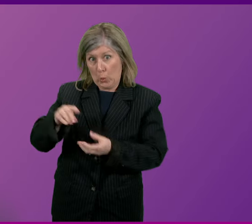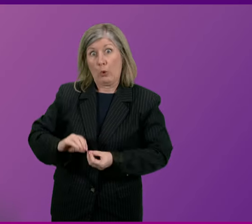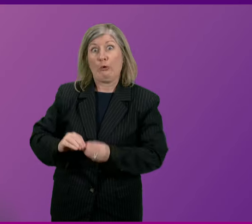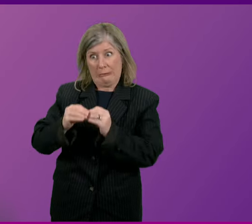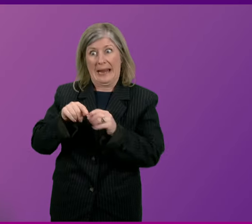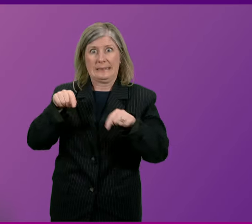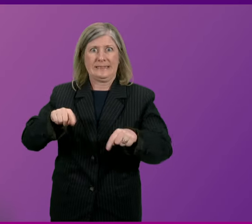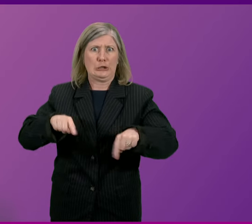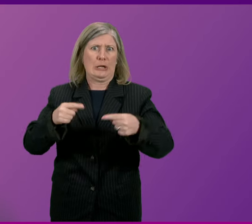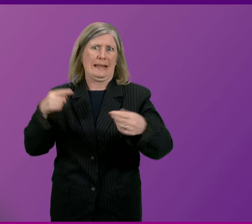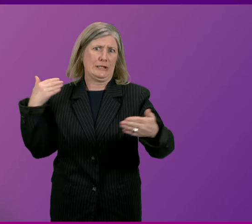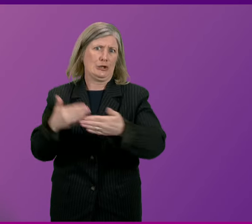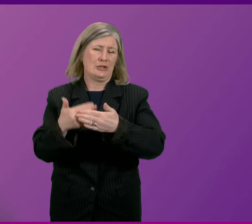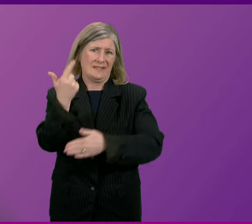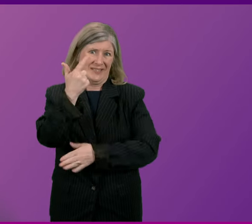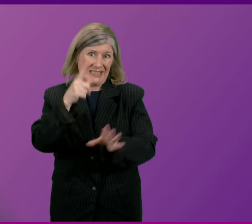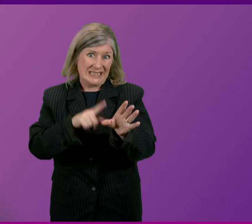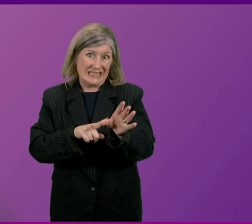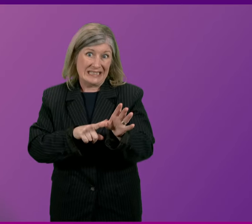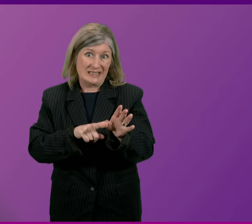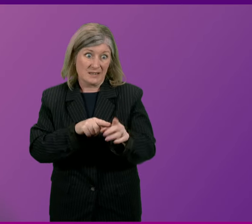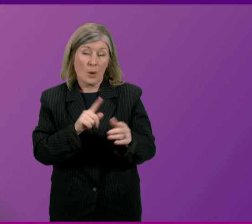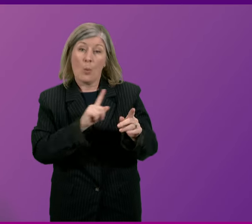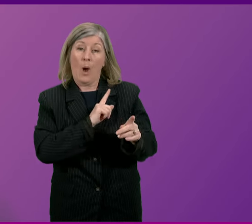the past 17 years in local government and education.